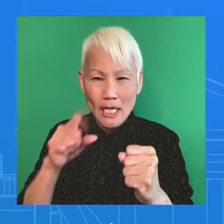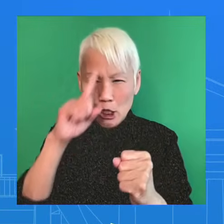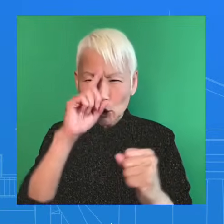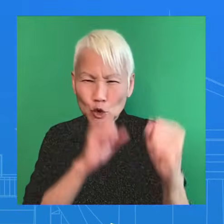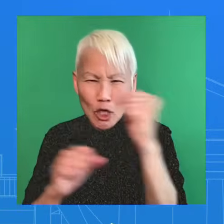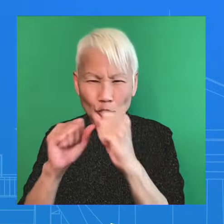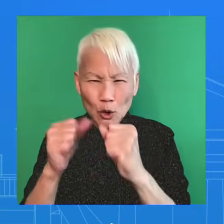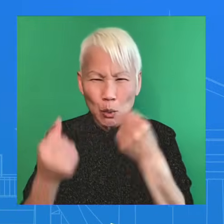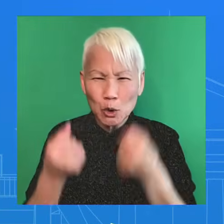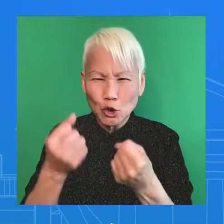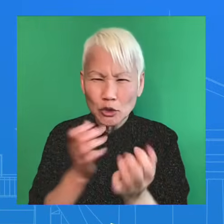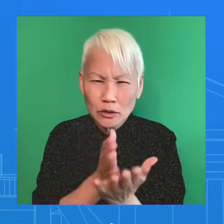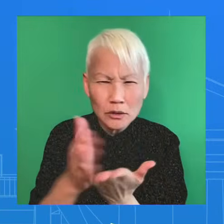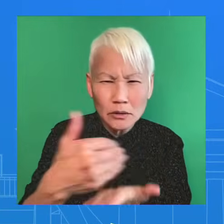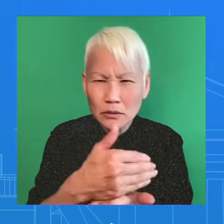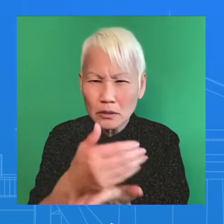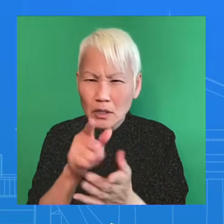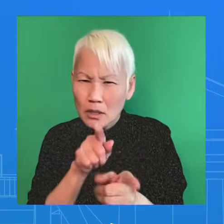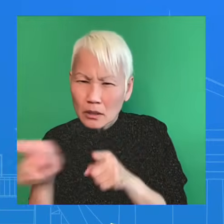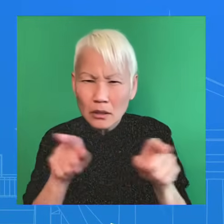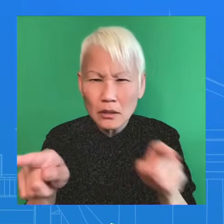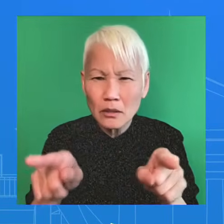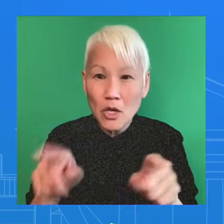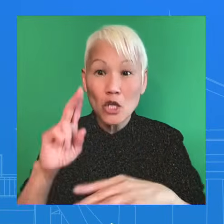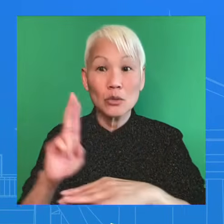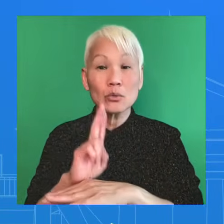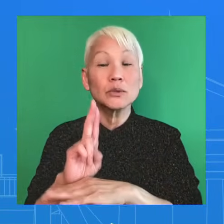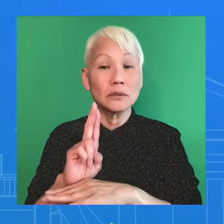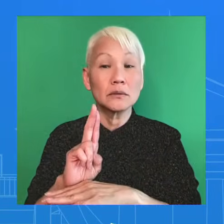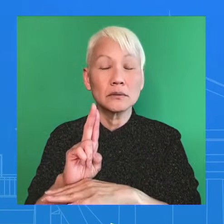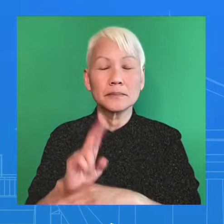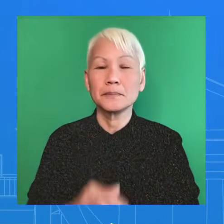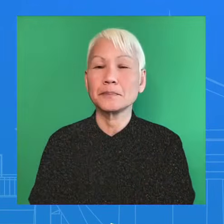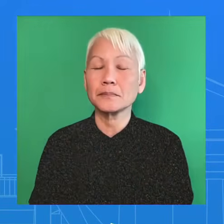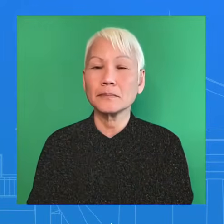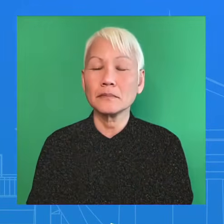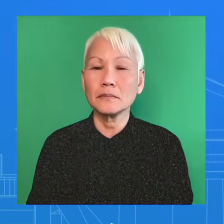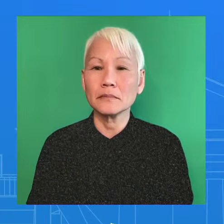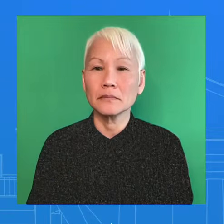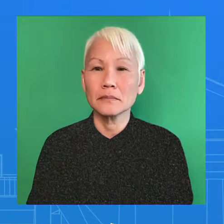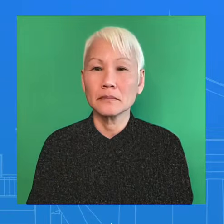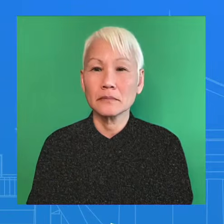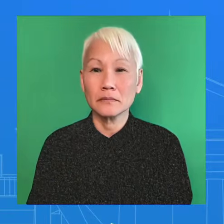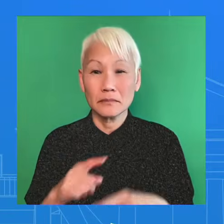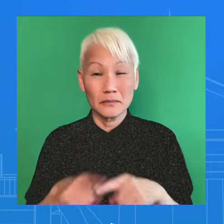But as to how many casualties they might take, I think that's really -- certainly nothing we would speculate on.